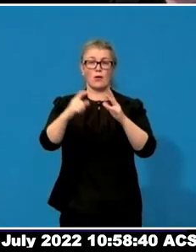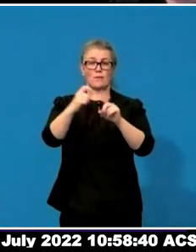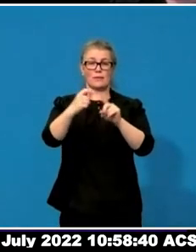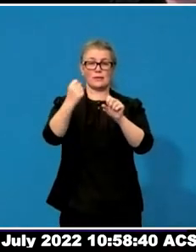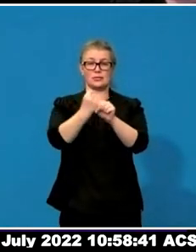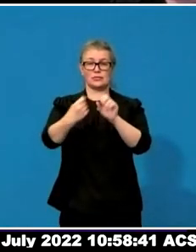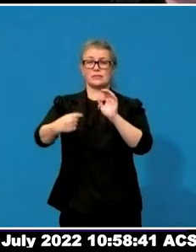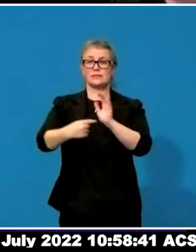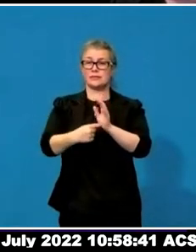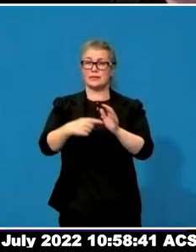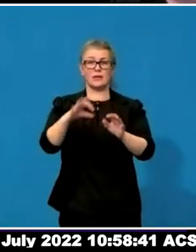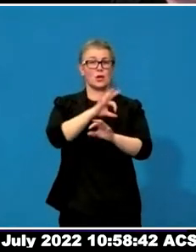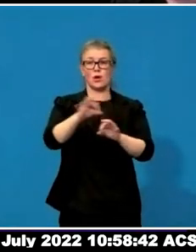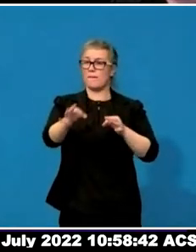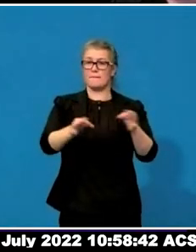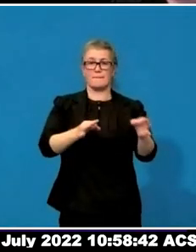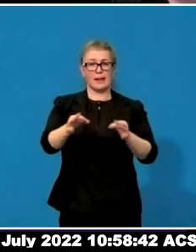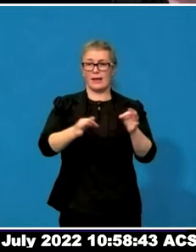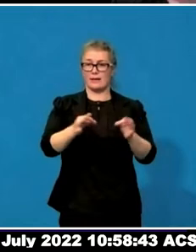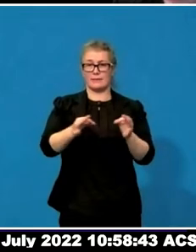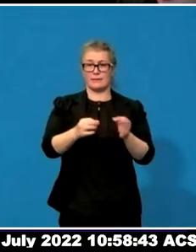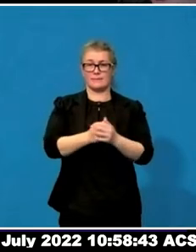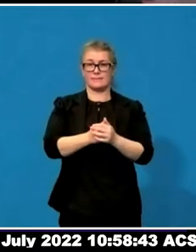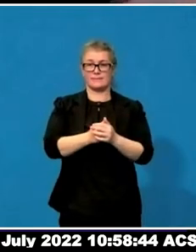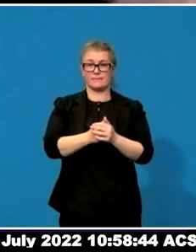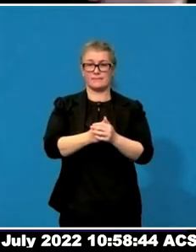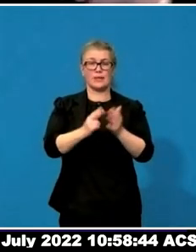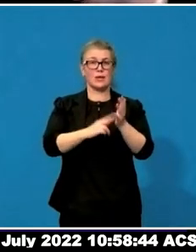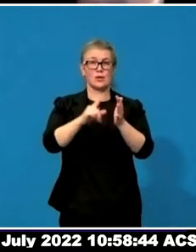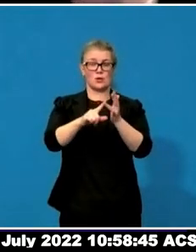Ms Walker has extensive experience in the NDIS in relation to dealing with people in